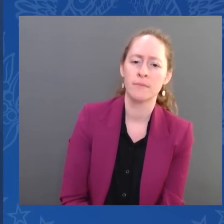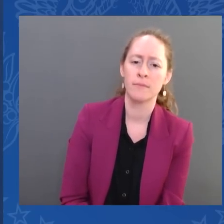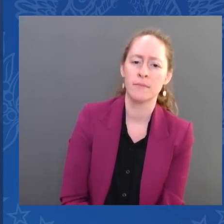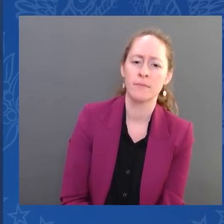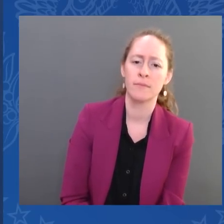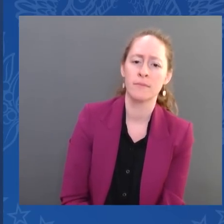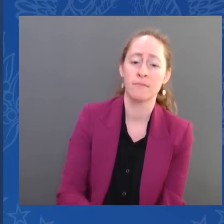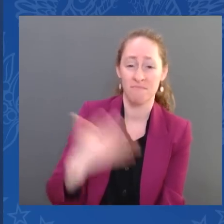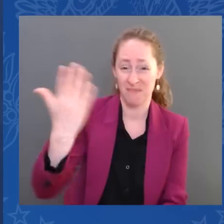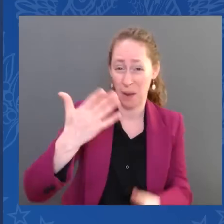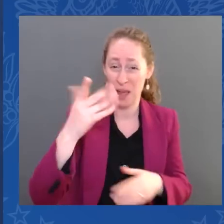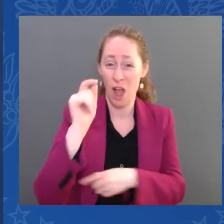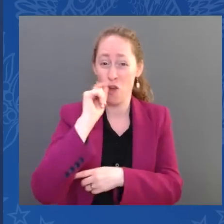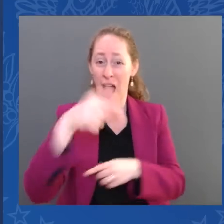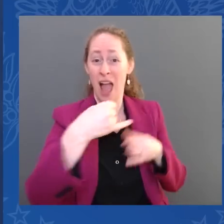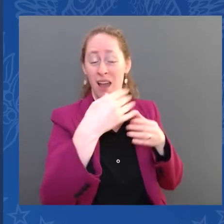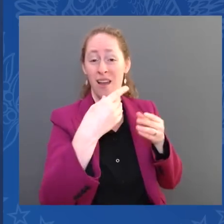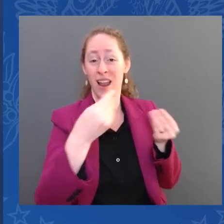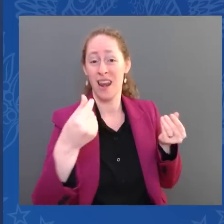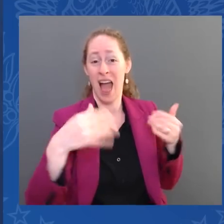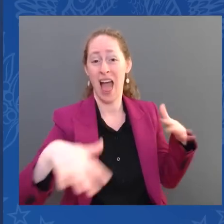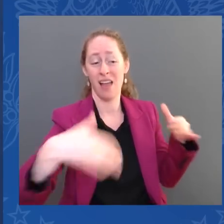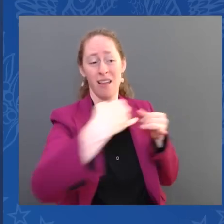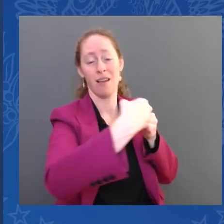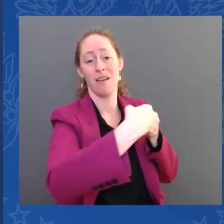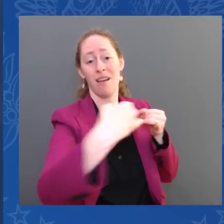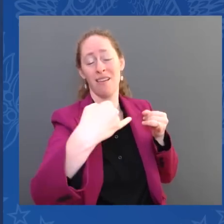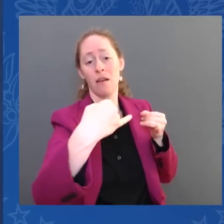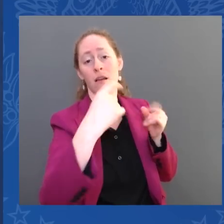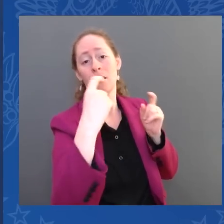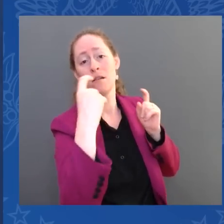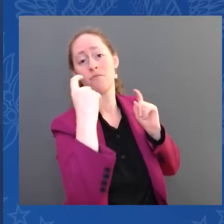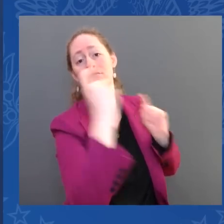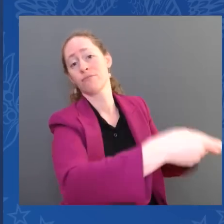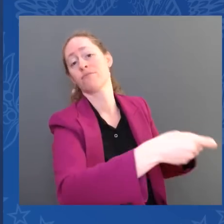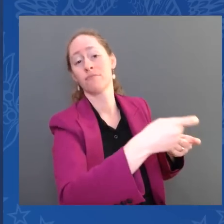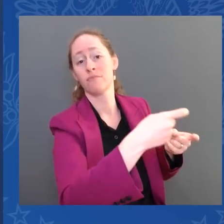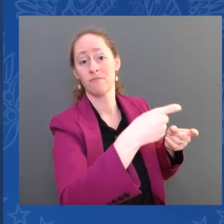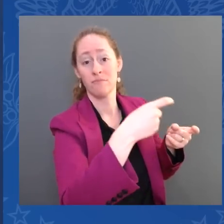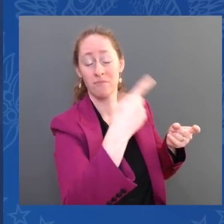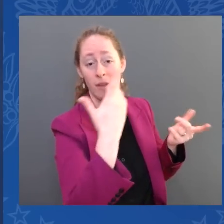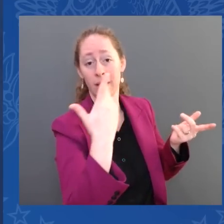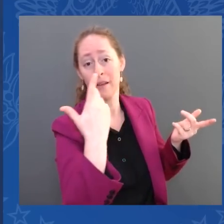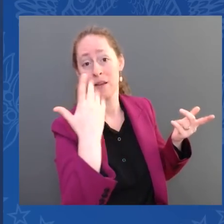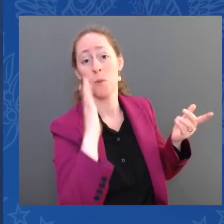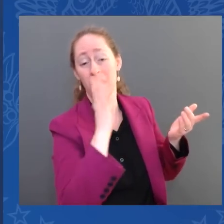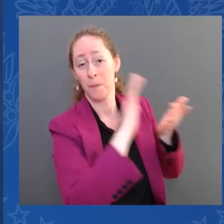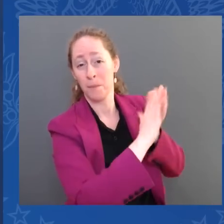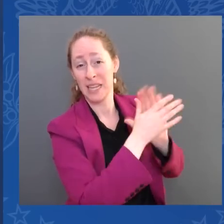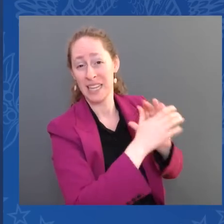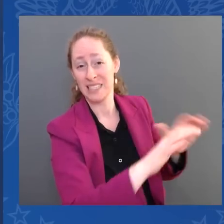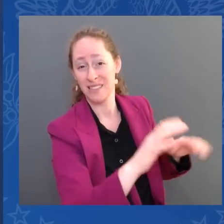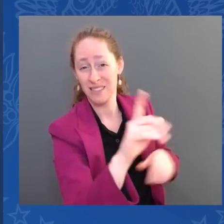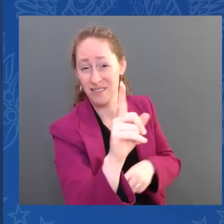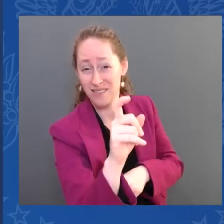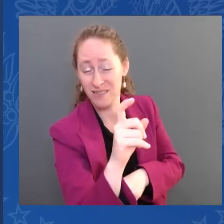The -- from the beginning, I've said and I've been -- not everyone has agreed with me --